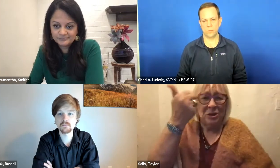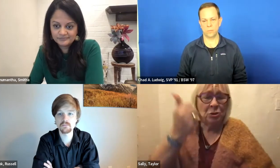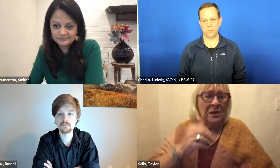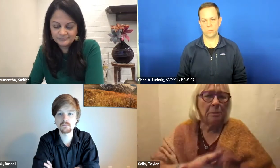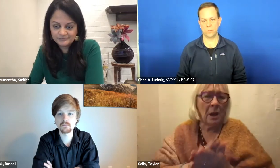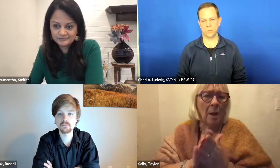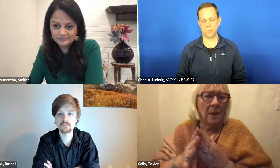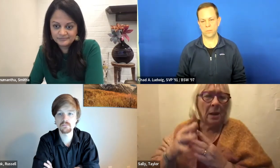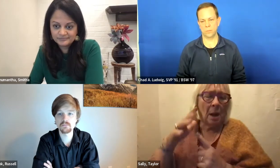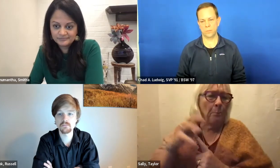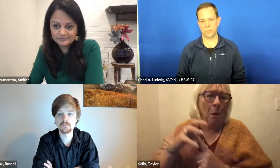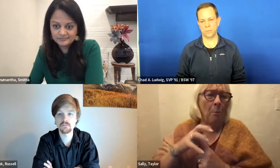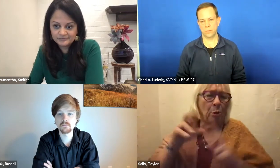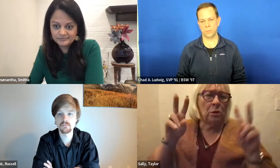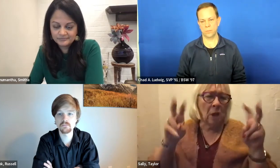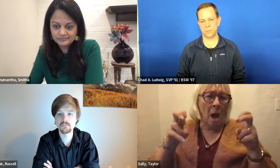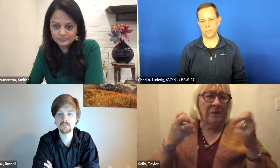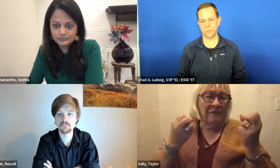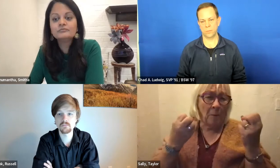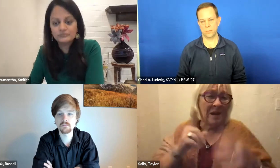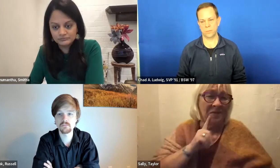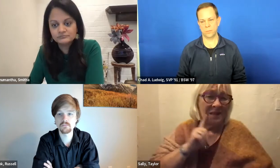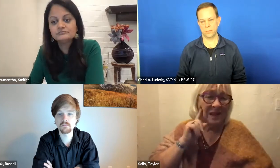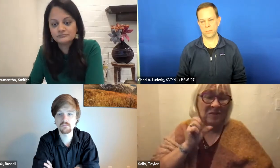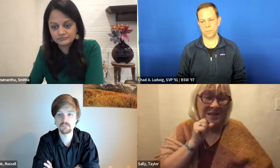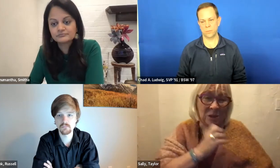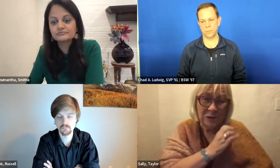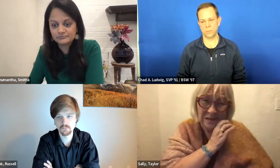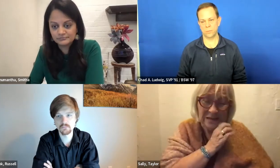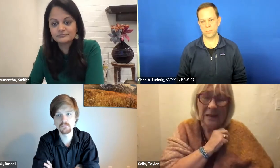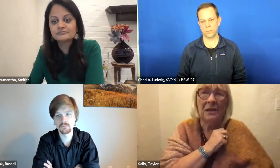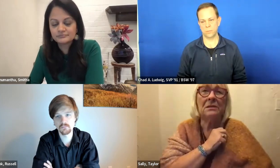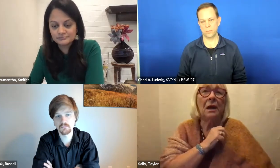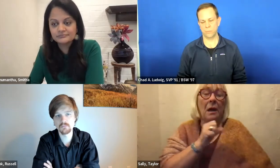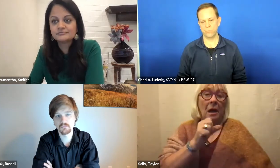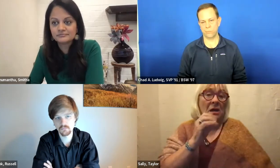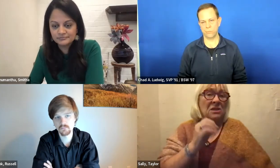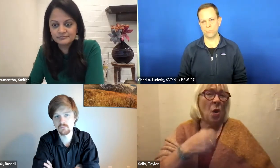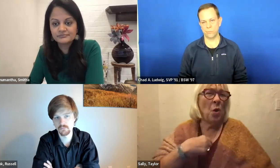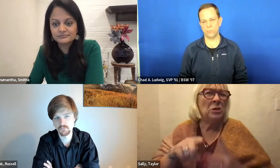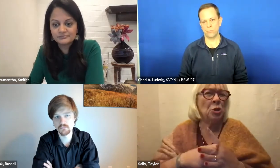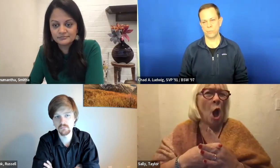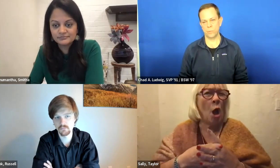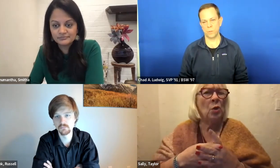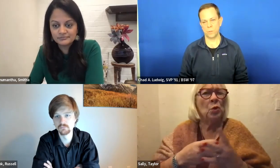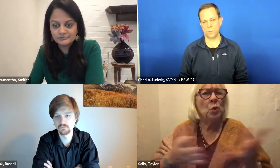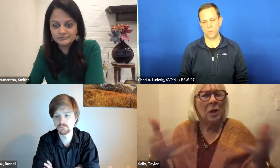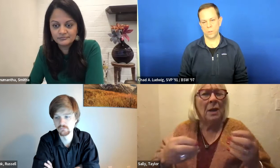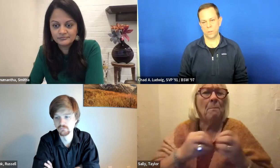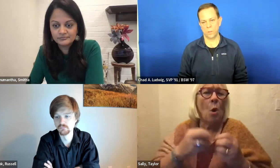I would say that dementia is becoming a popular topic for many Deaf citizens and Deaf people.